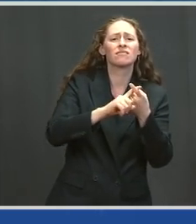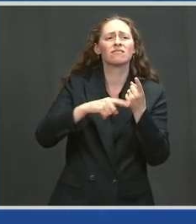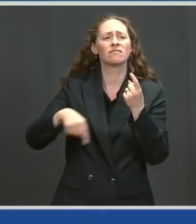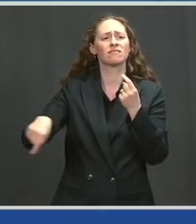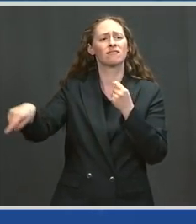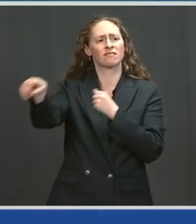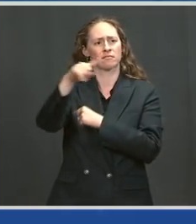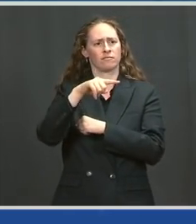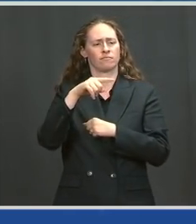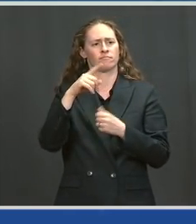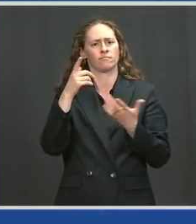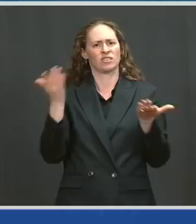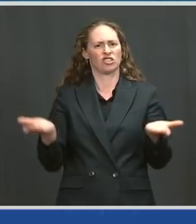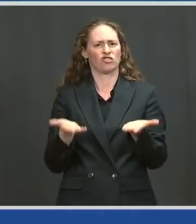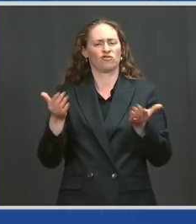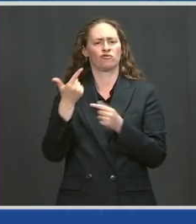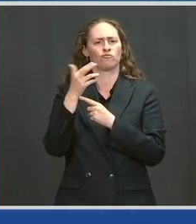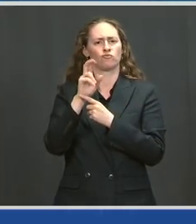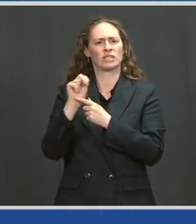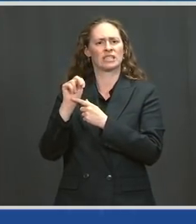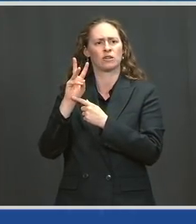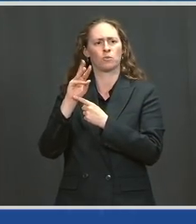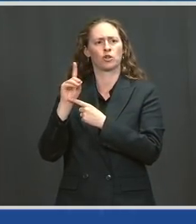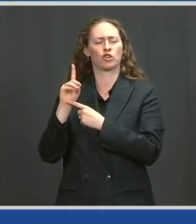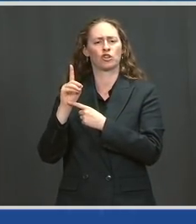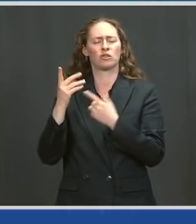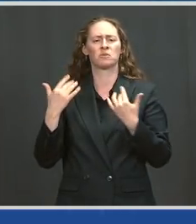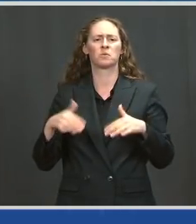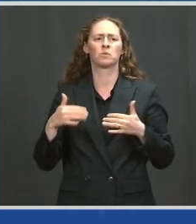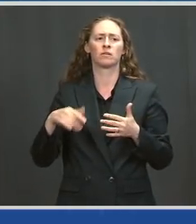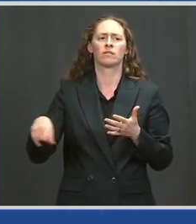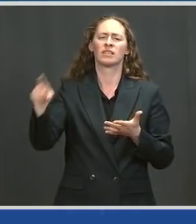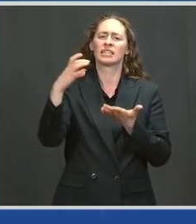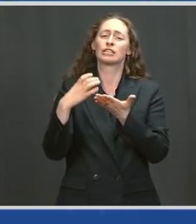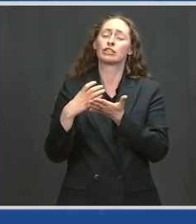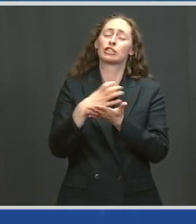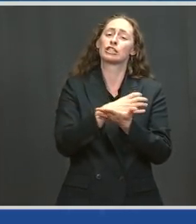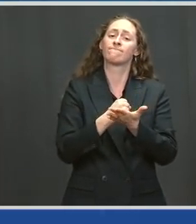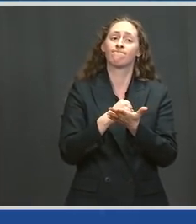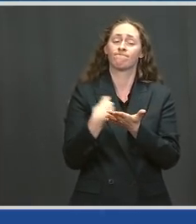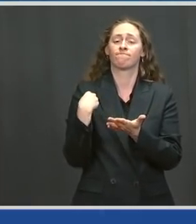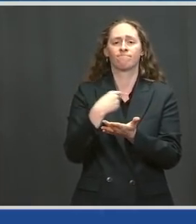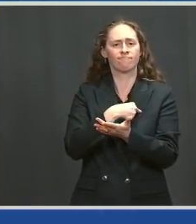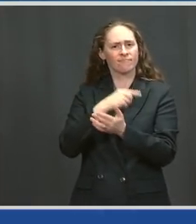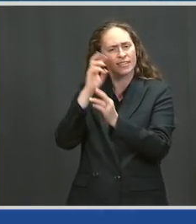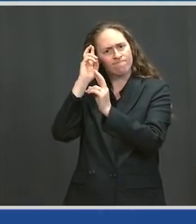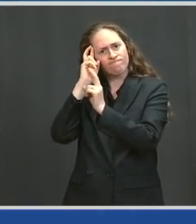They deserve the dignity and they deserve our respect. May their souls rest in peace.